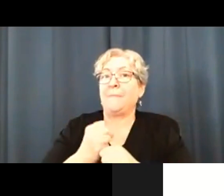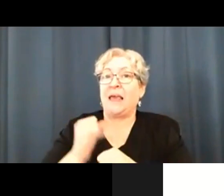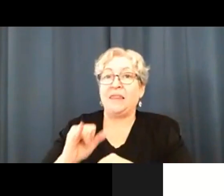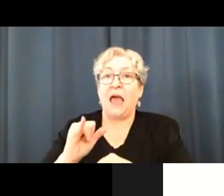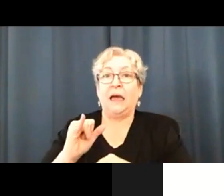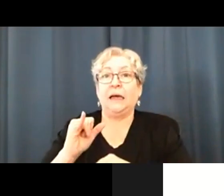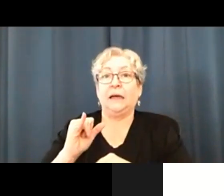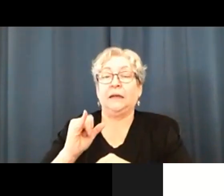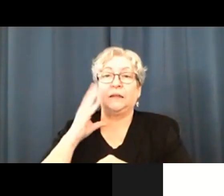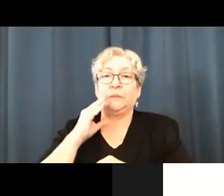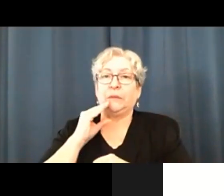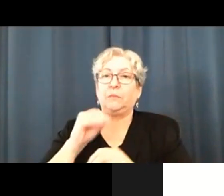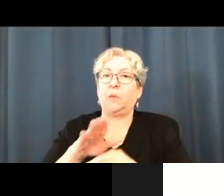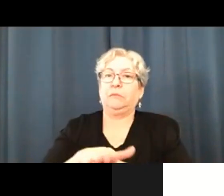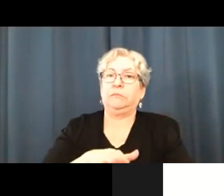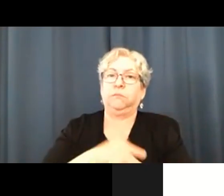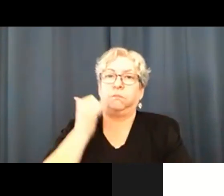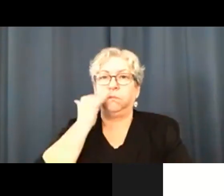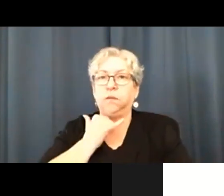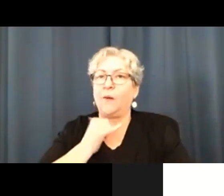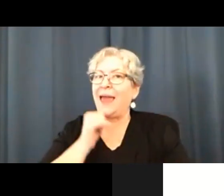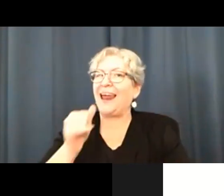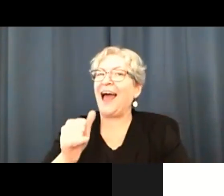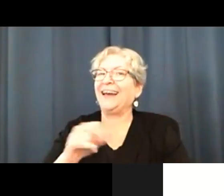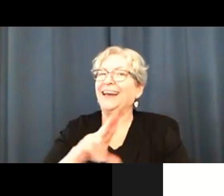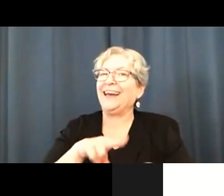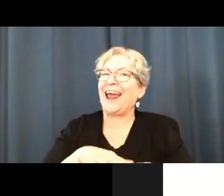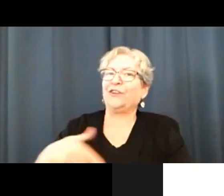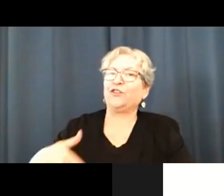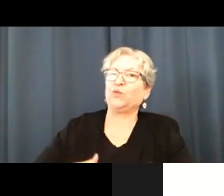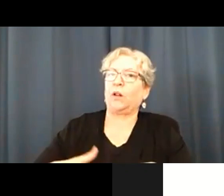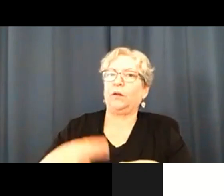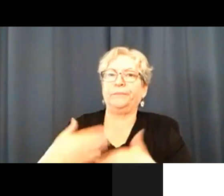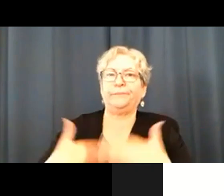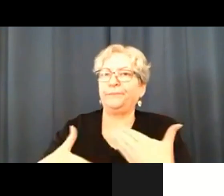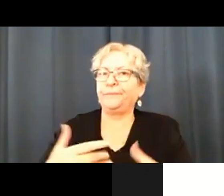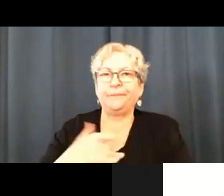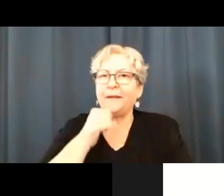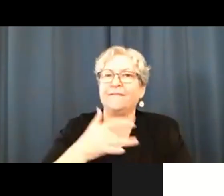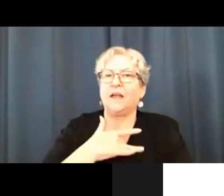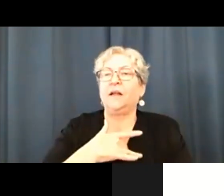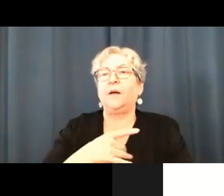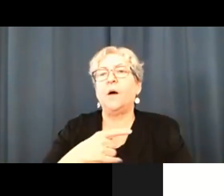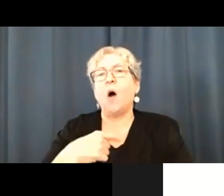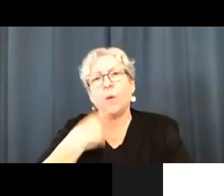and a little bit less intuitive for a screen reader user, but we're not gonna say, "We would love for there to be a solution